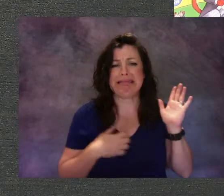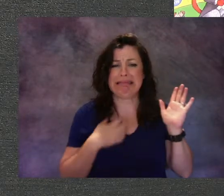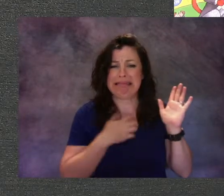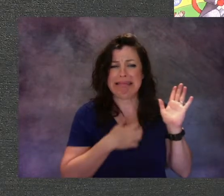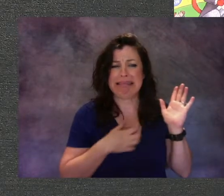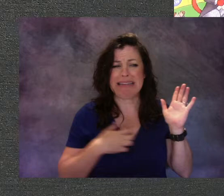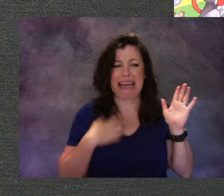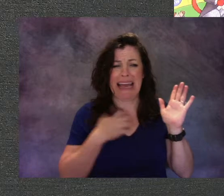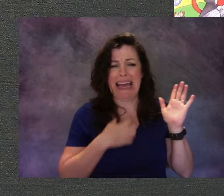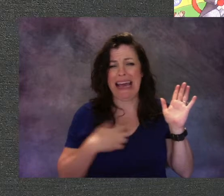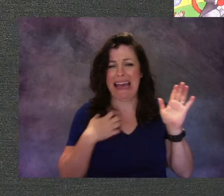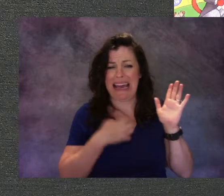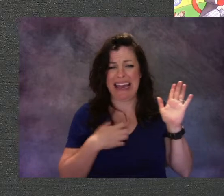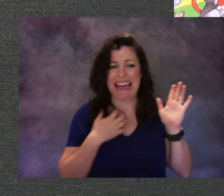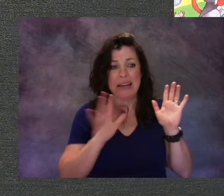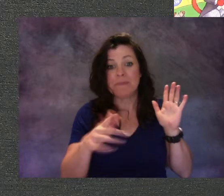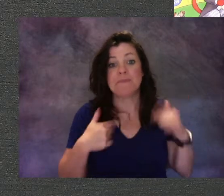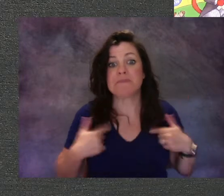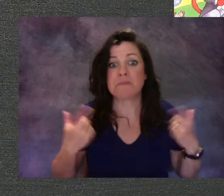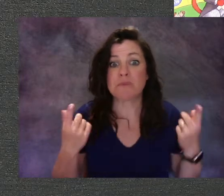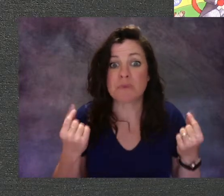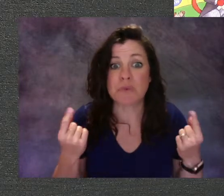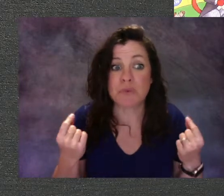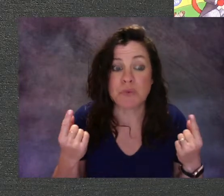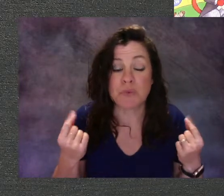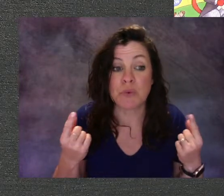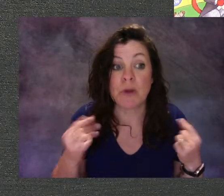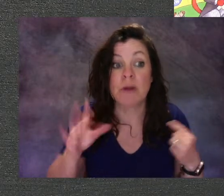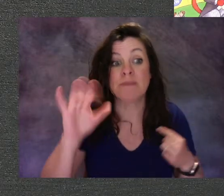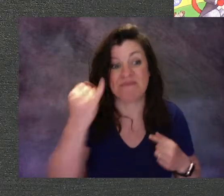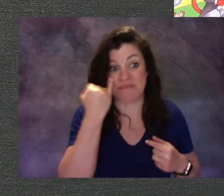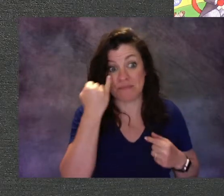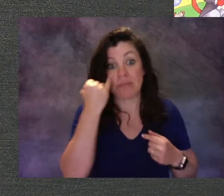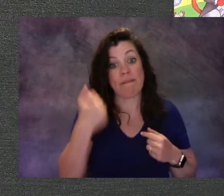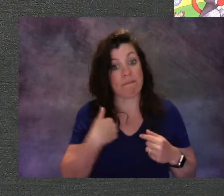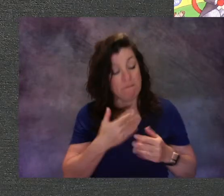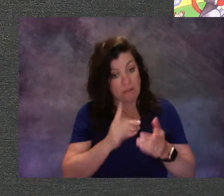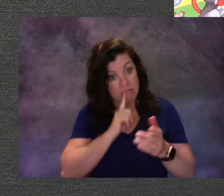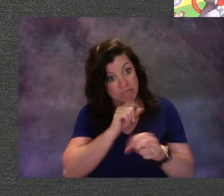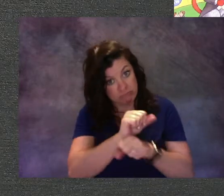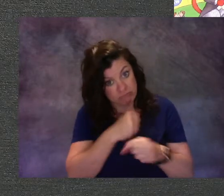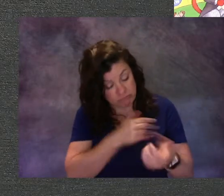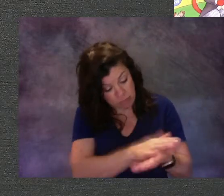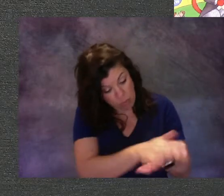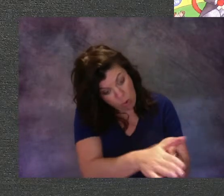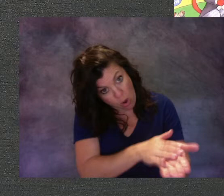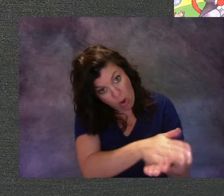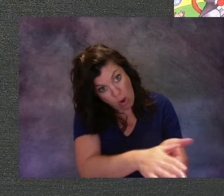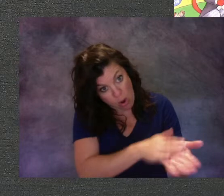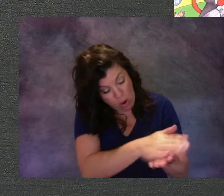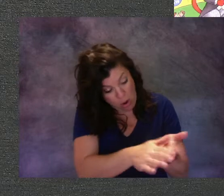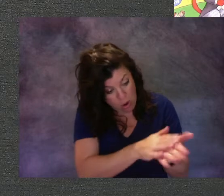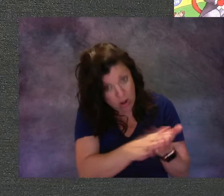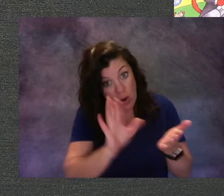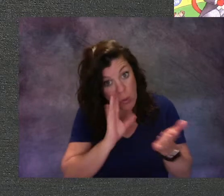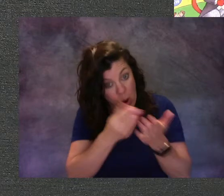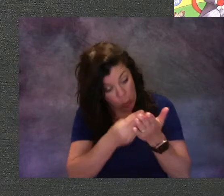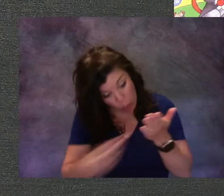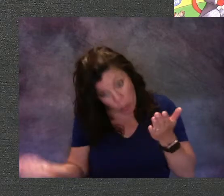So you know what? Let's see, really, if I wash my hands, if the germ glitter will go away.